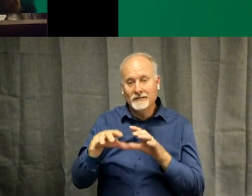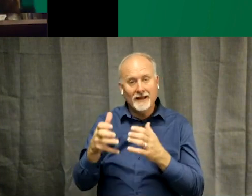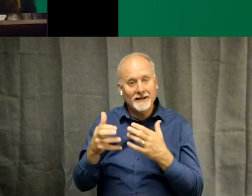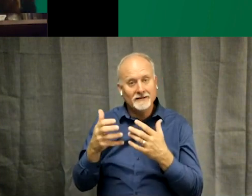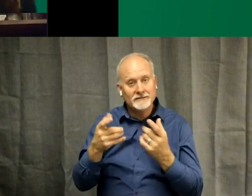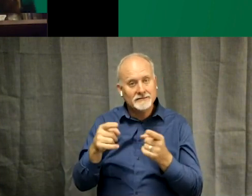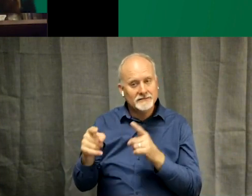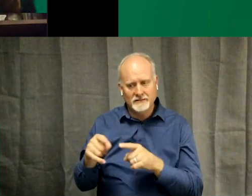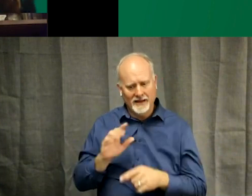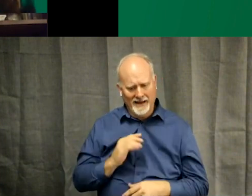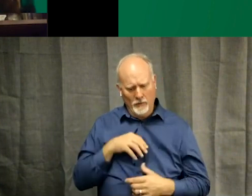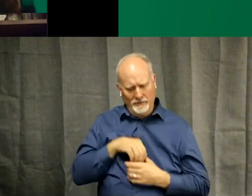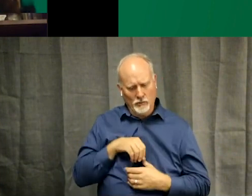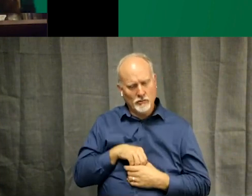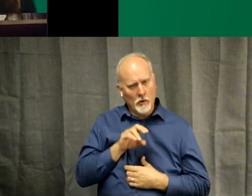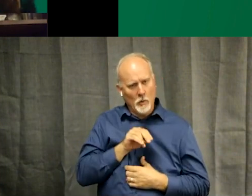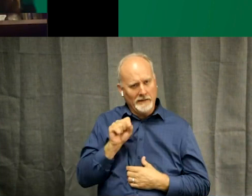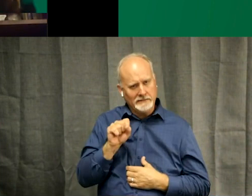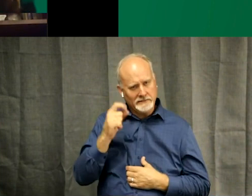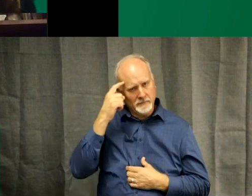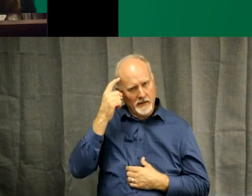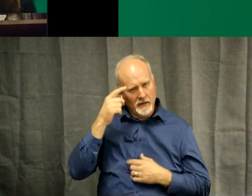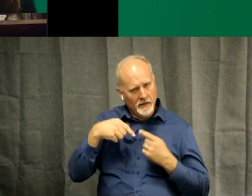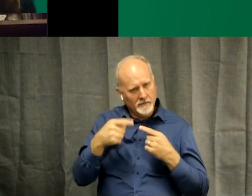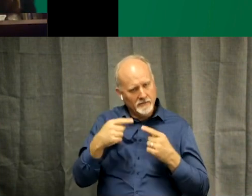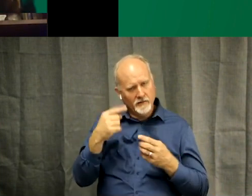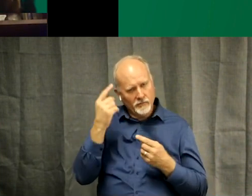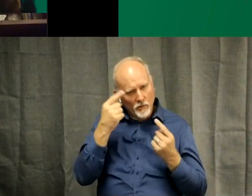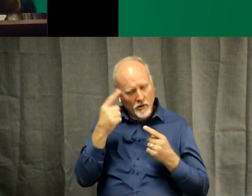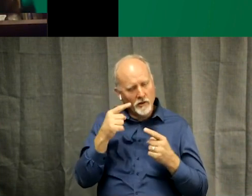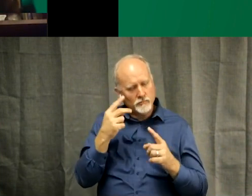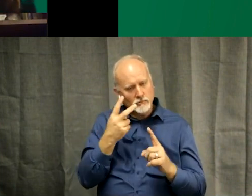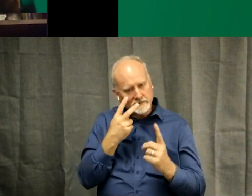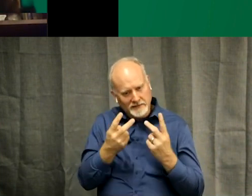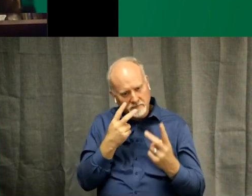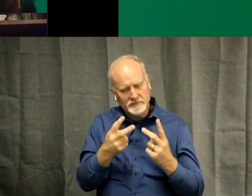system i.e their mind which is the manifestation of thought perception emotion determination